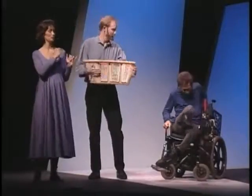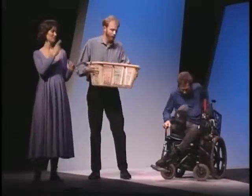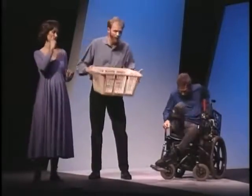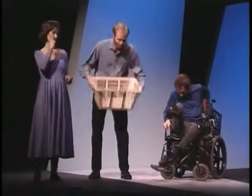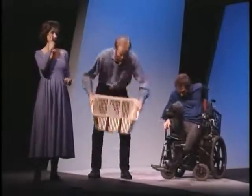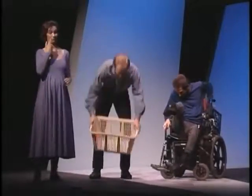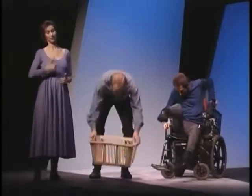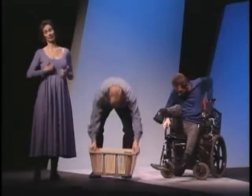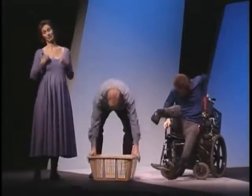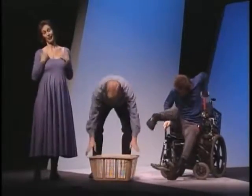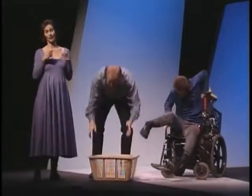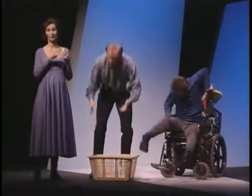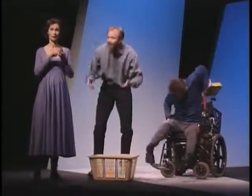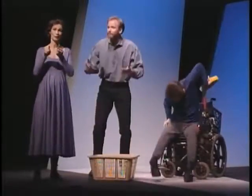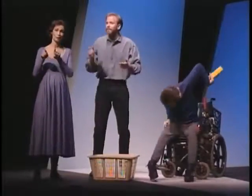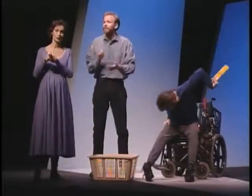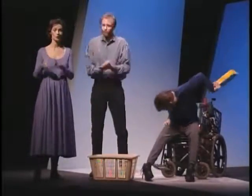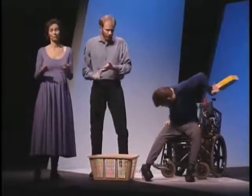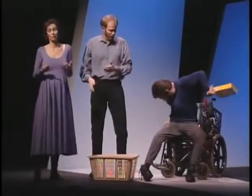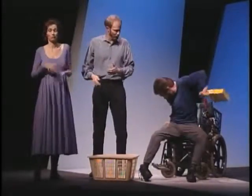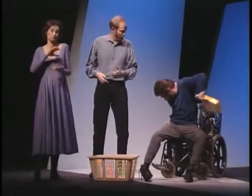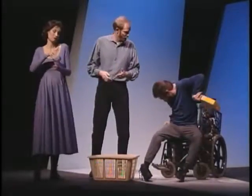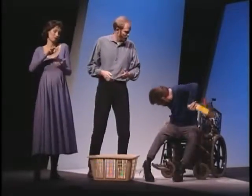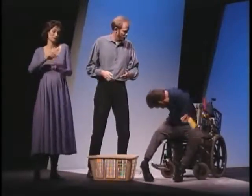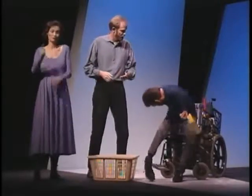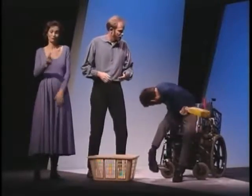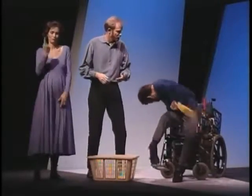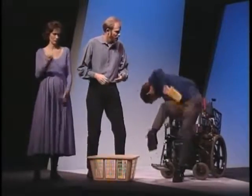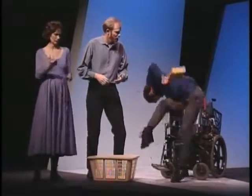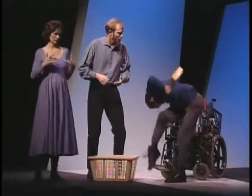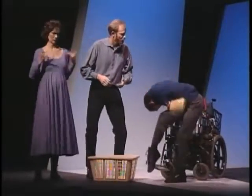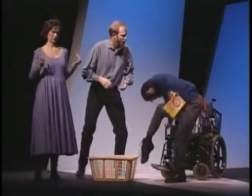quiet for me too yep just doing my laundry what are you doing what are you